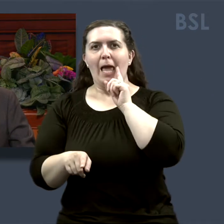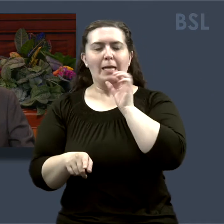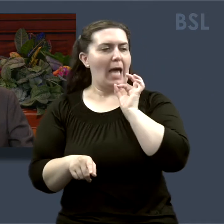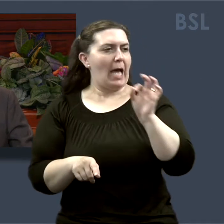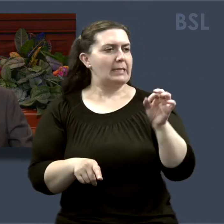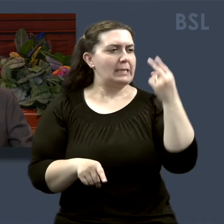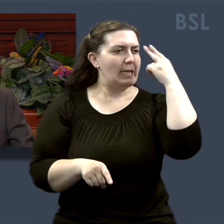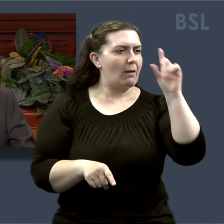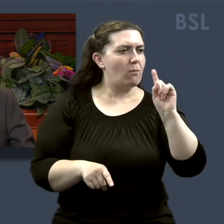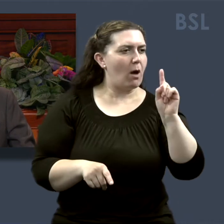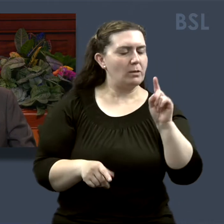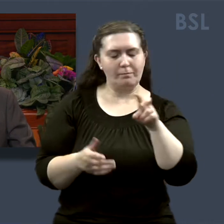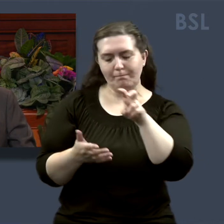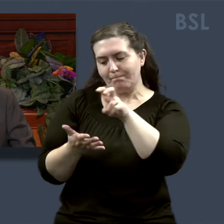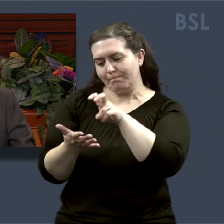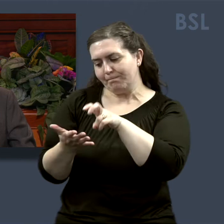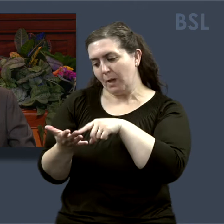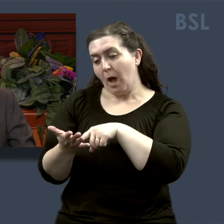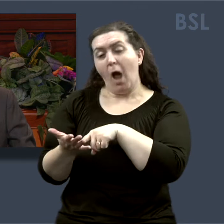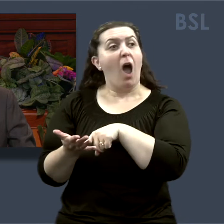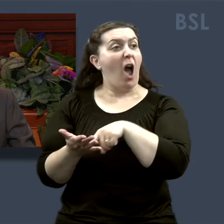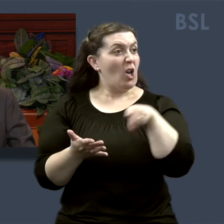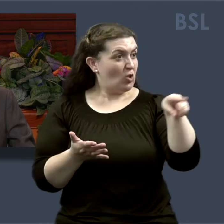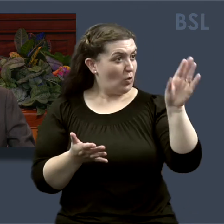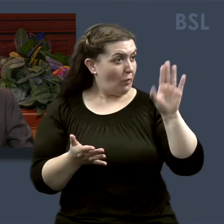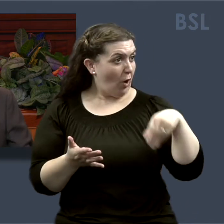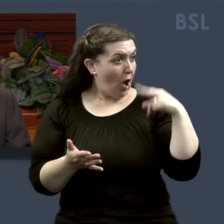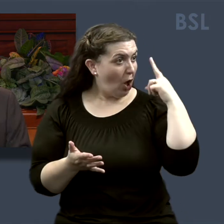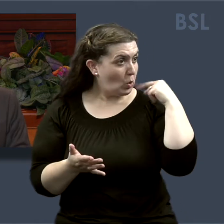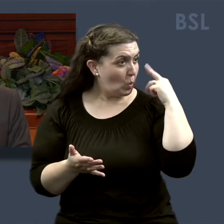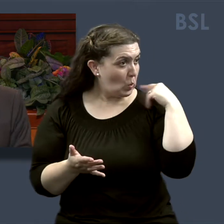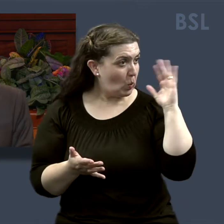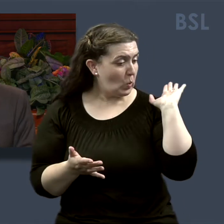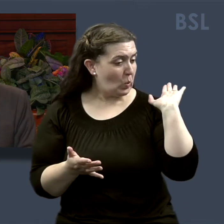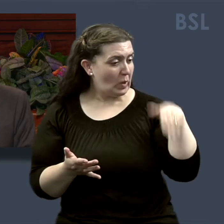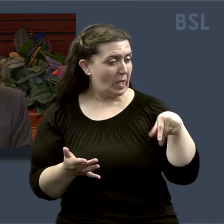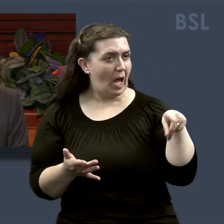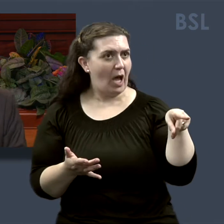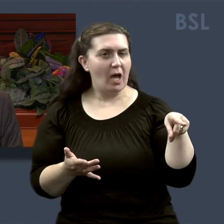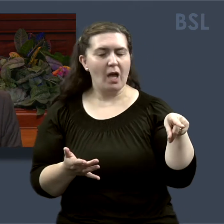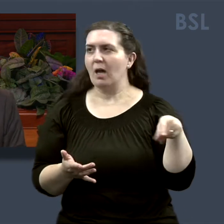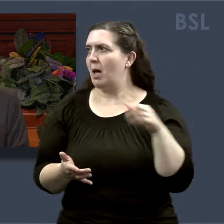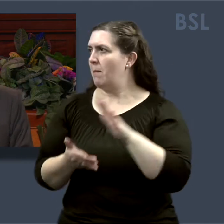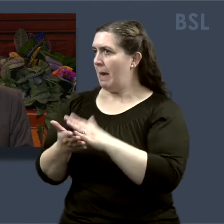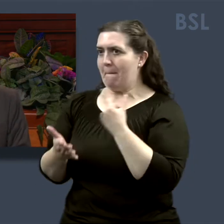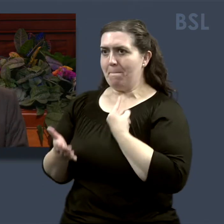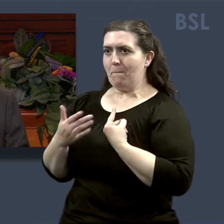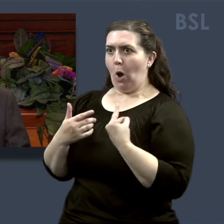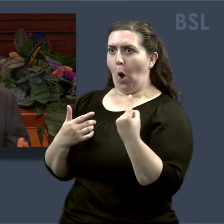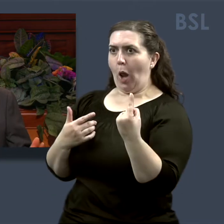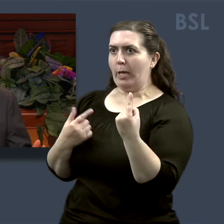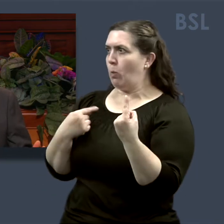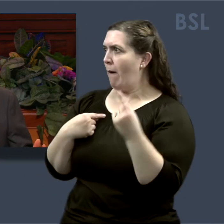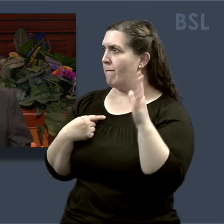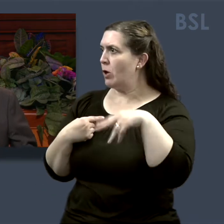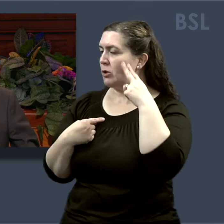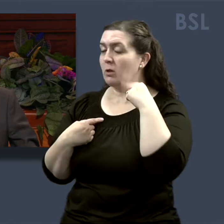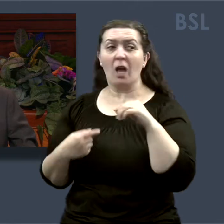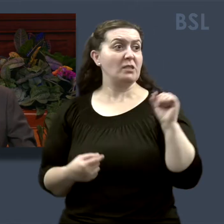She looked at her list and said, ‘So you’re the young man from Utah.’ “‘You mean I’m the only one?’ I asked.